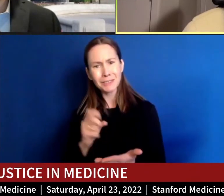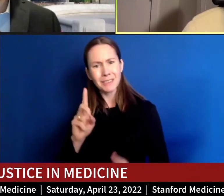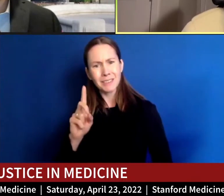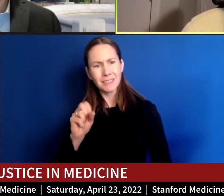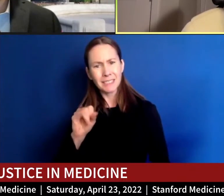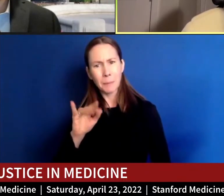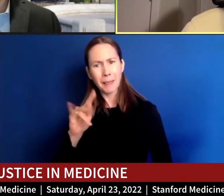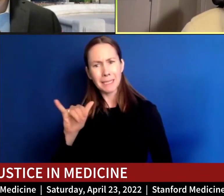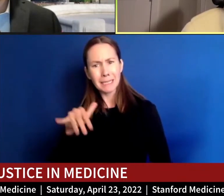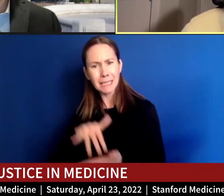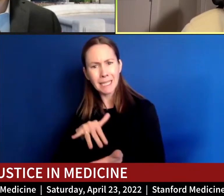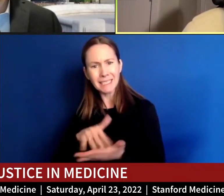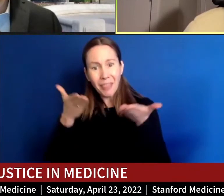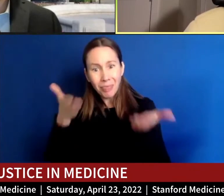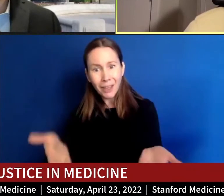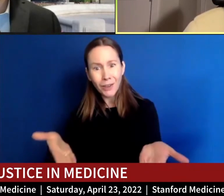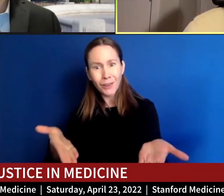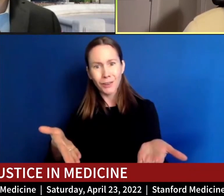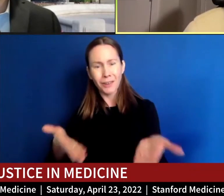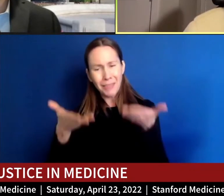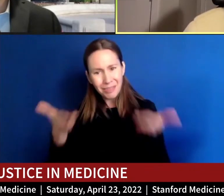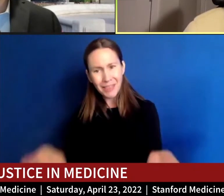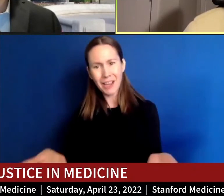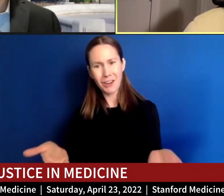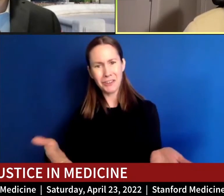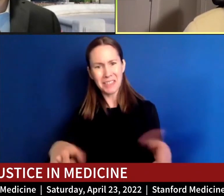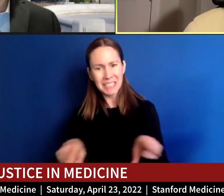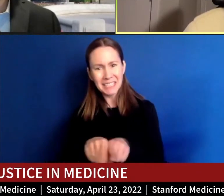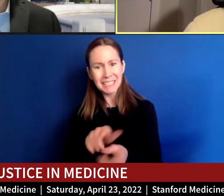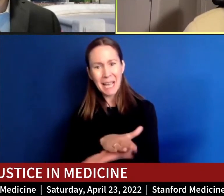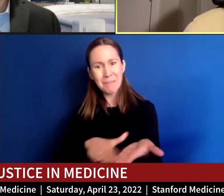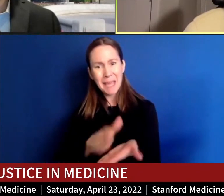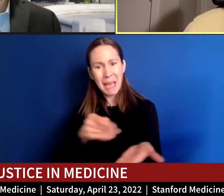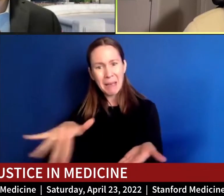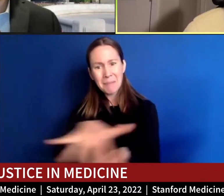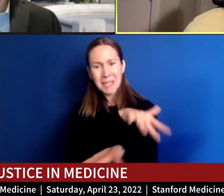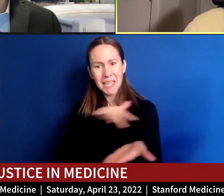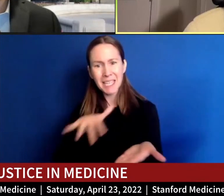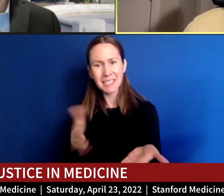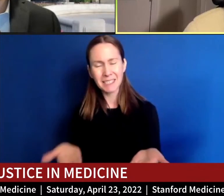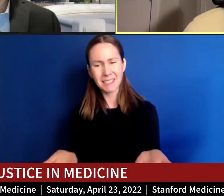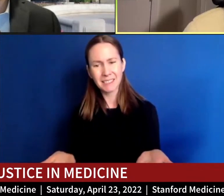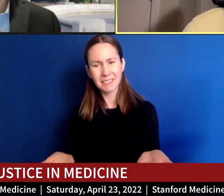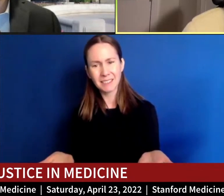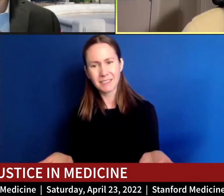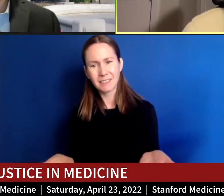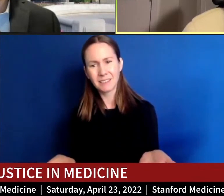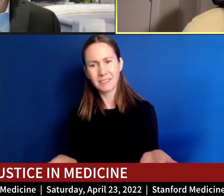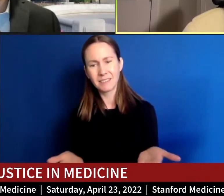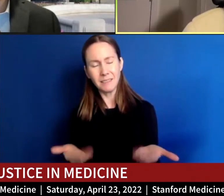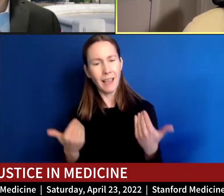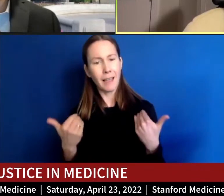on their campus. And I think you’ll come away with a much broader and kind of